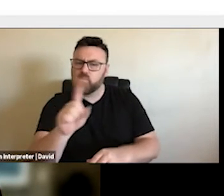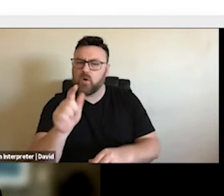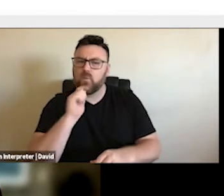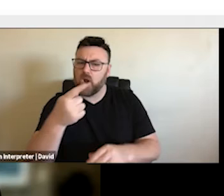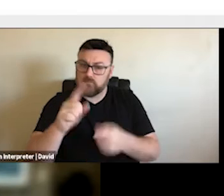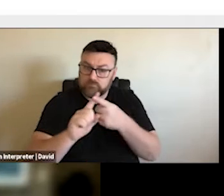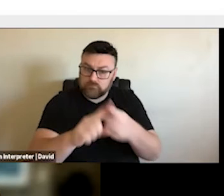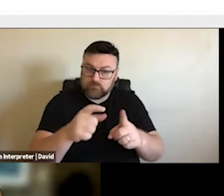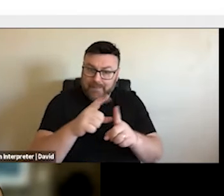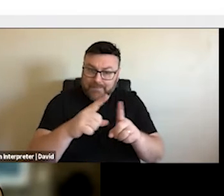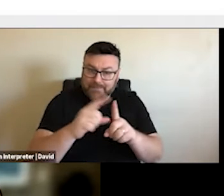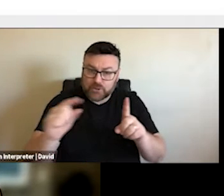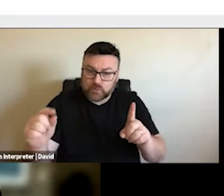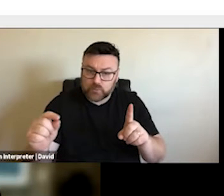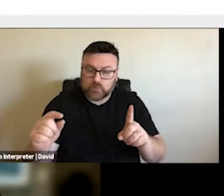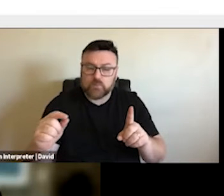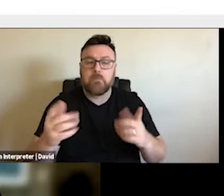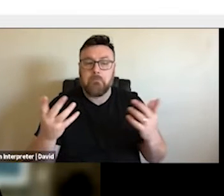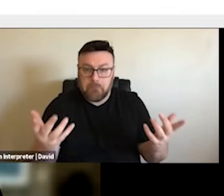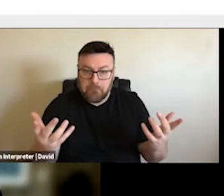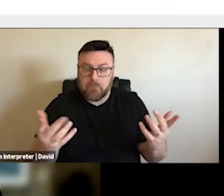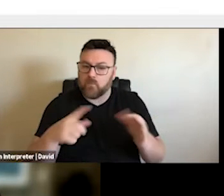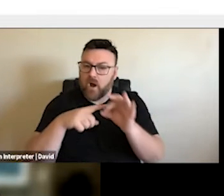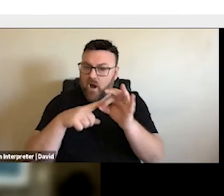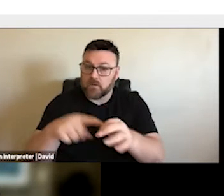And we got three groups and we're going to talk more about these groups because they